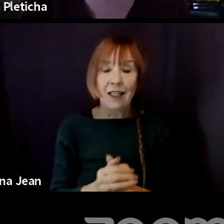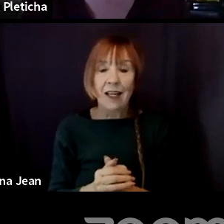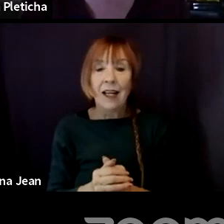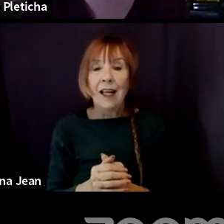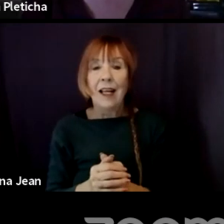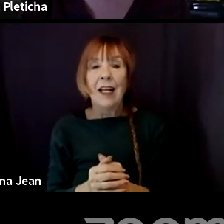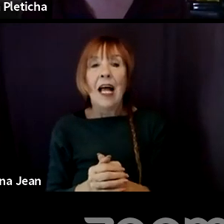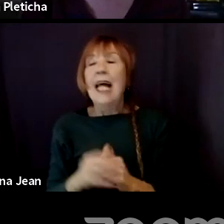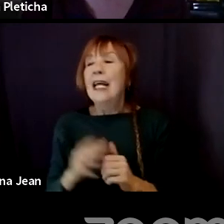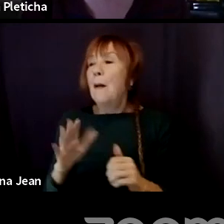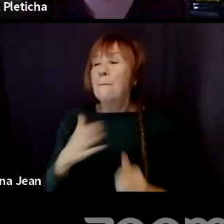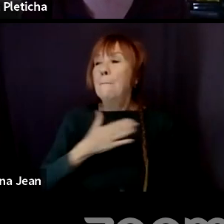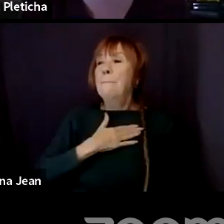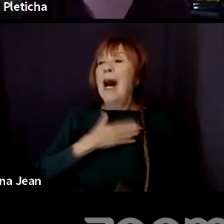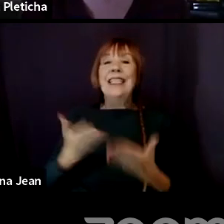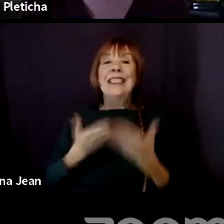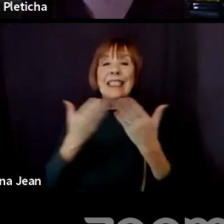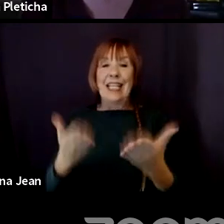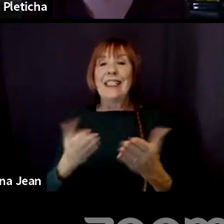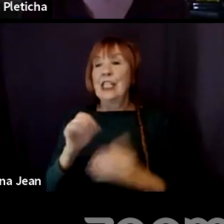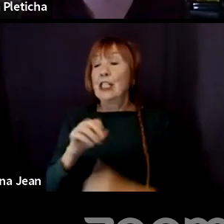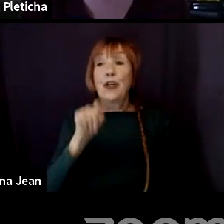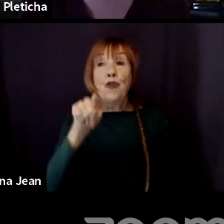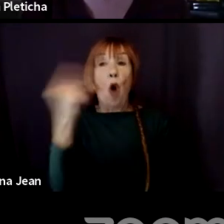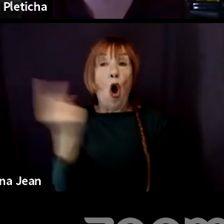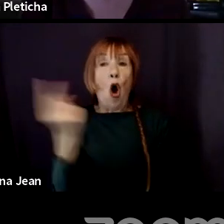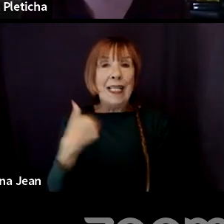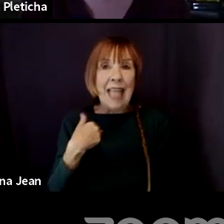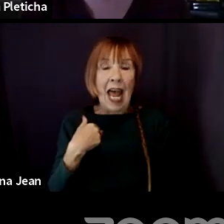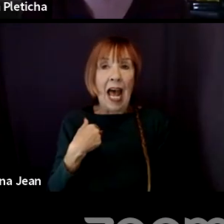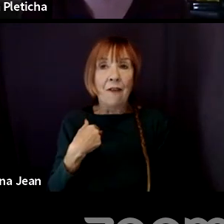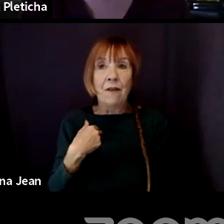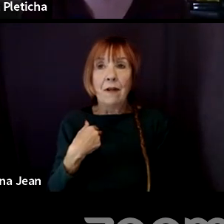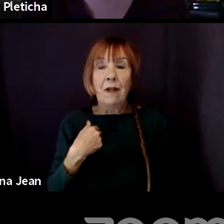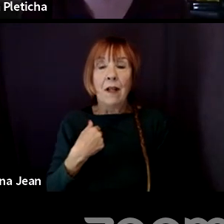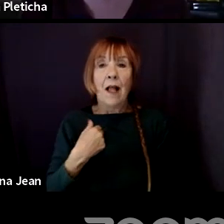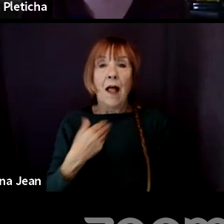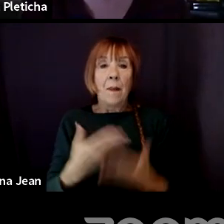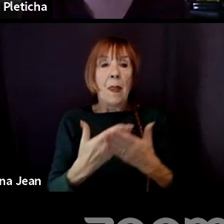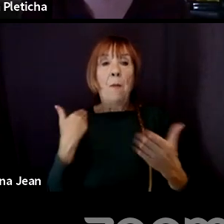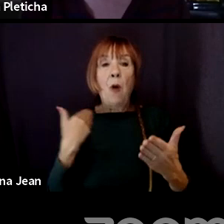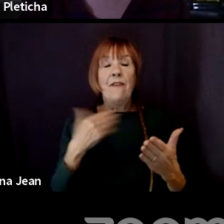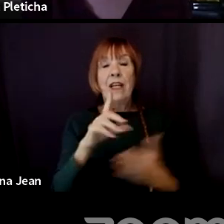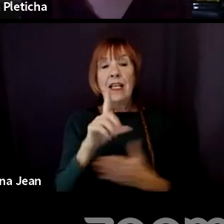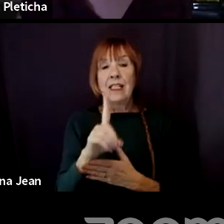So if you're making changes to appease the producer or the studio and then you get to set